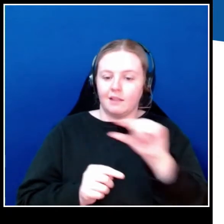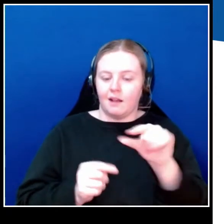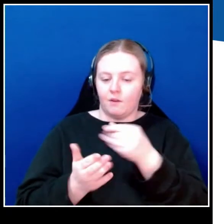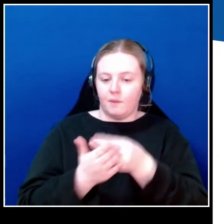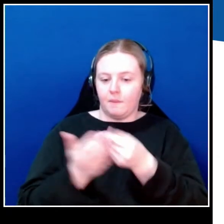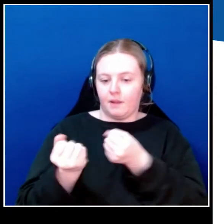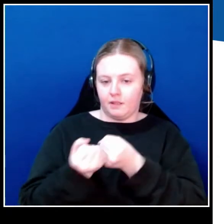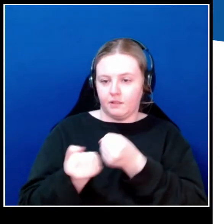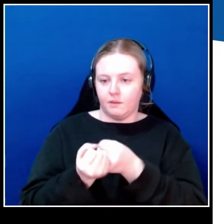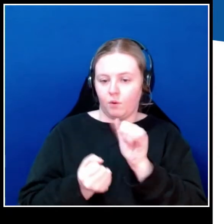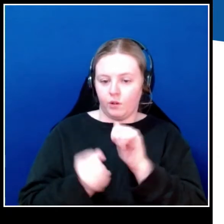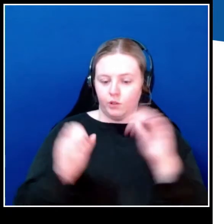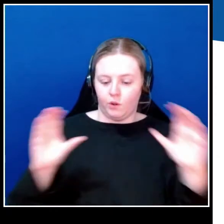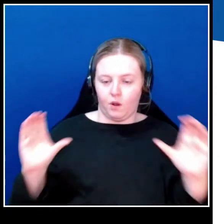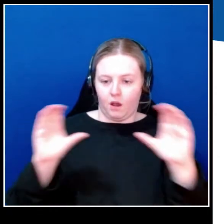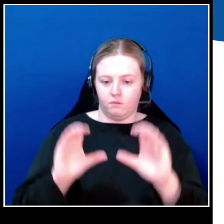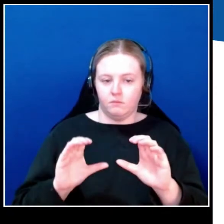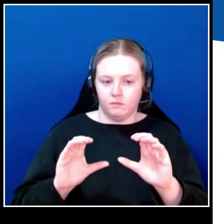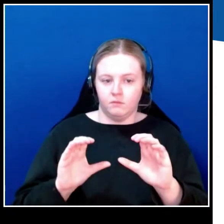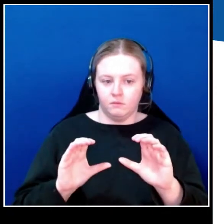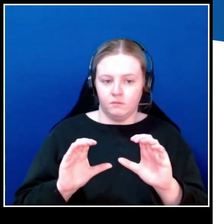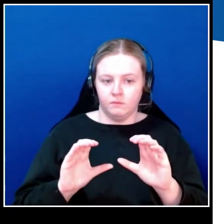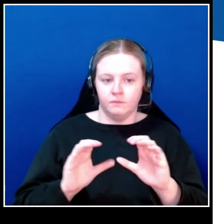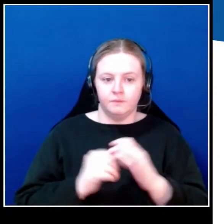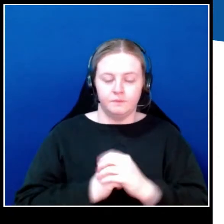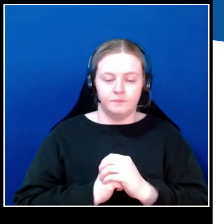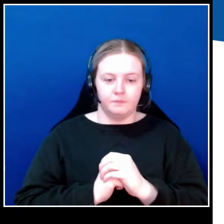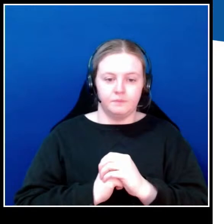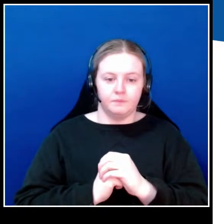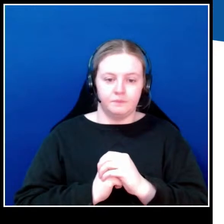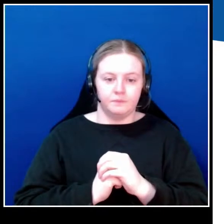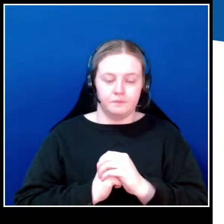From an expense perspective, our primary budgeted expenditures